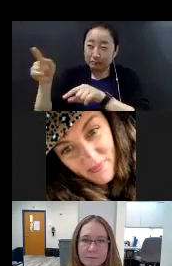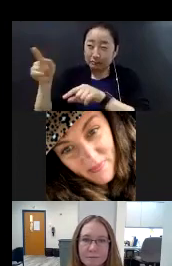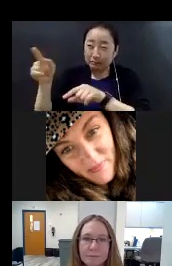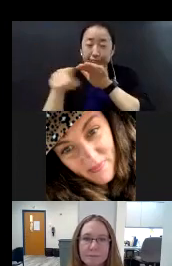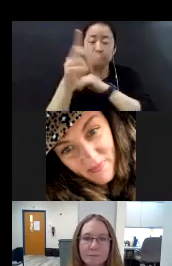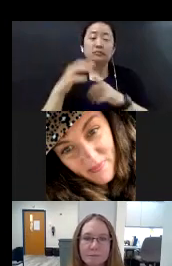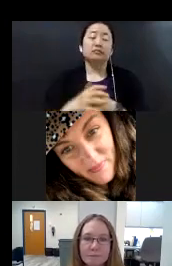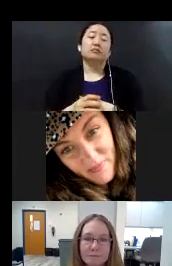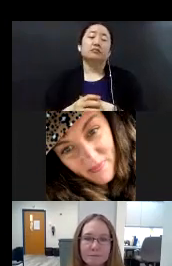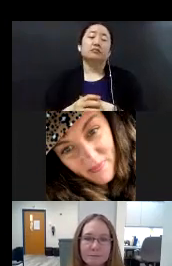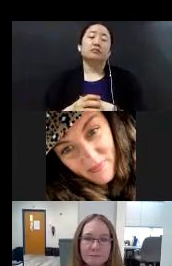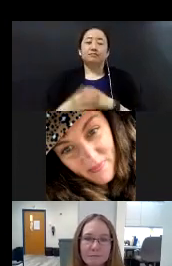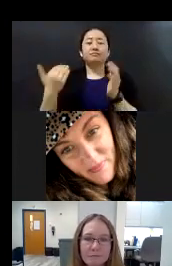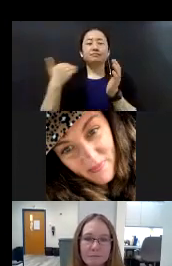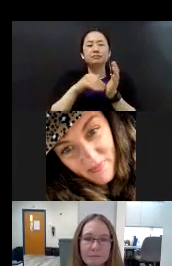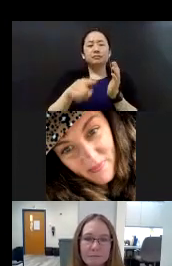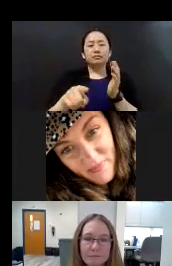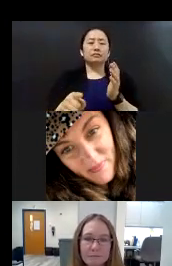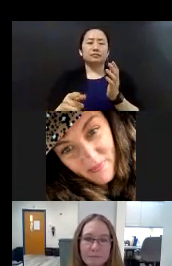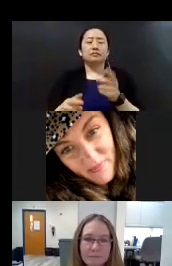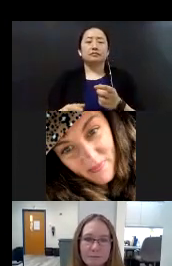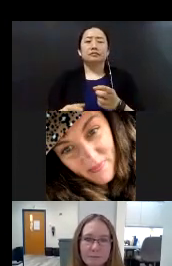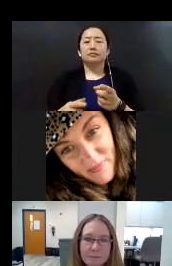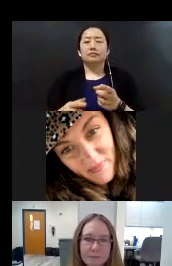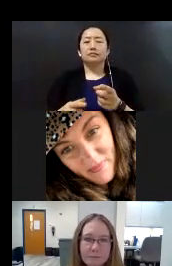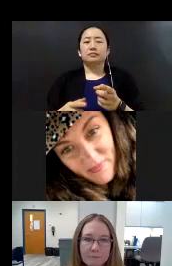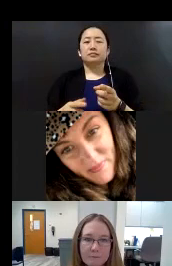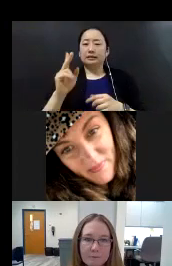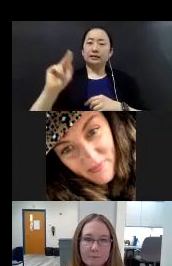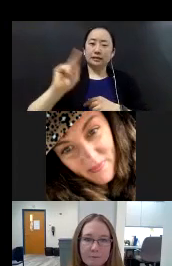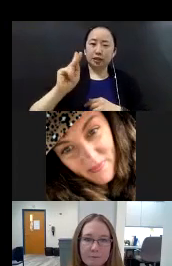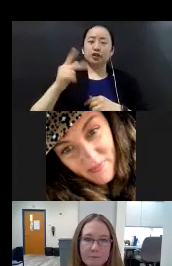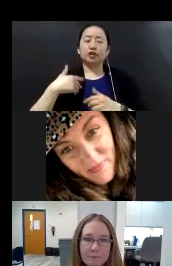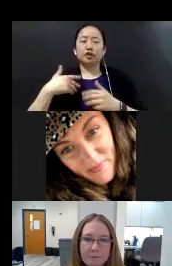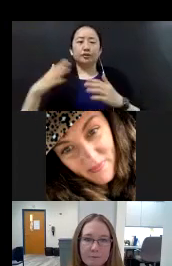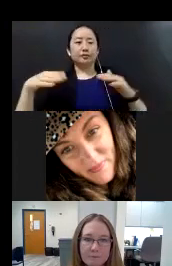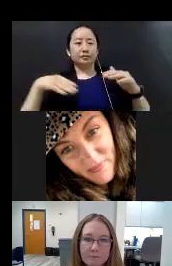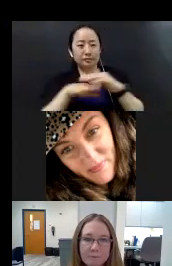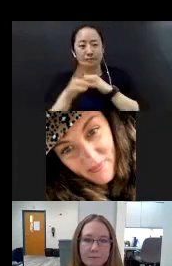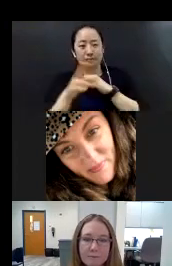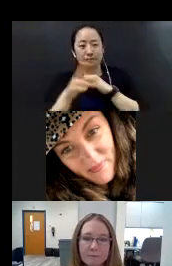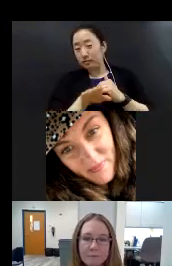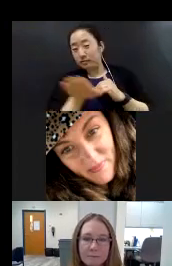SO, HERE, AGAIN, WE ARE GOING THROUGH THE KITCHEN, SEEING THE LAYOUT. THERE IS A BATHROOM OFF THE HALLWAY HERE SO WE CAN